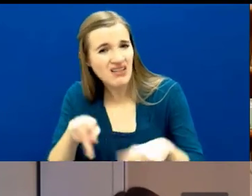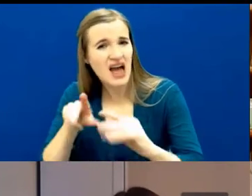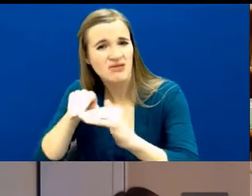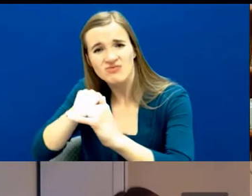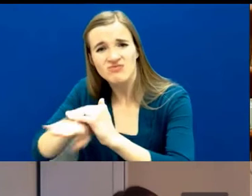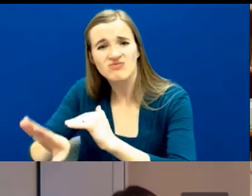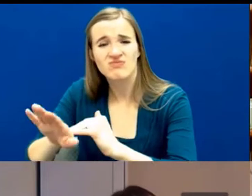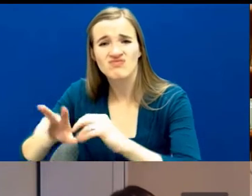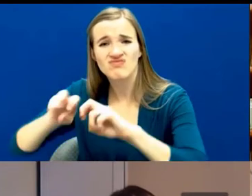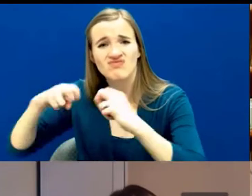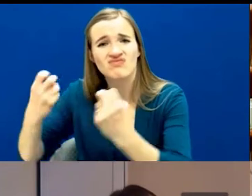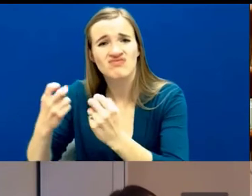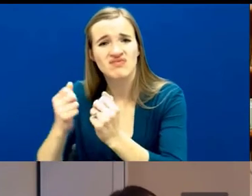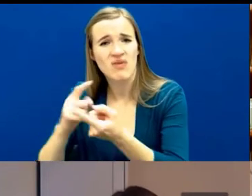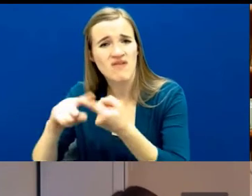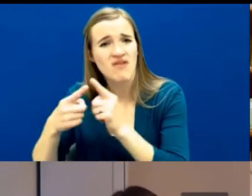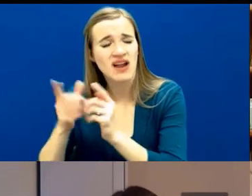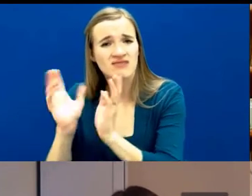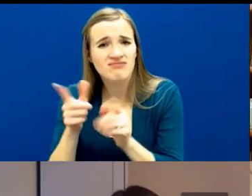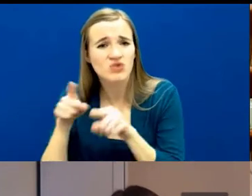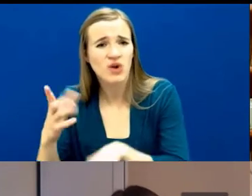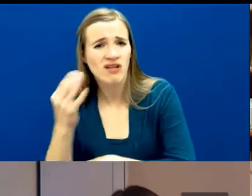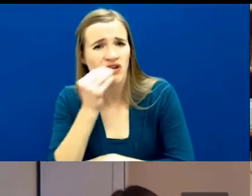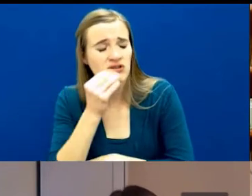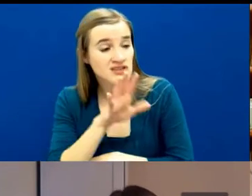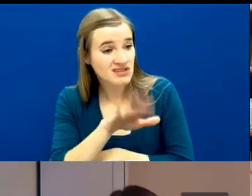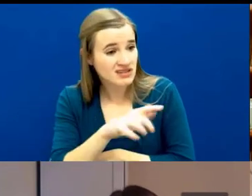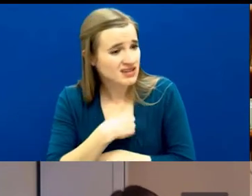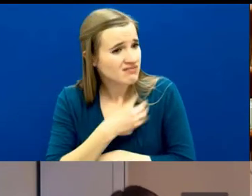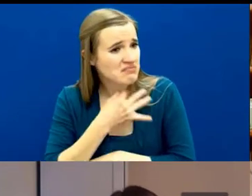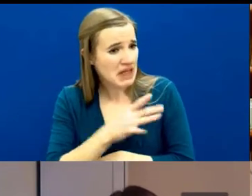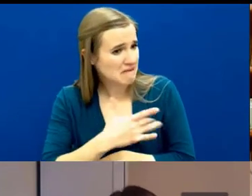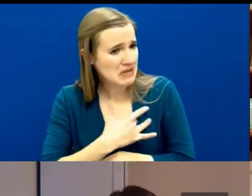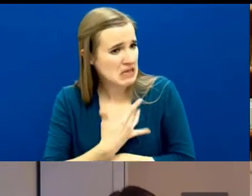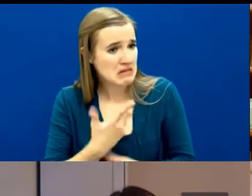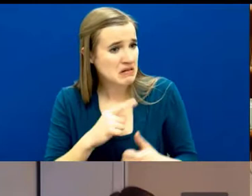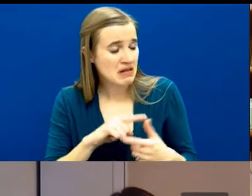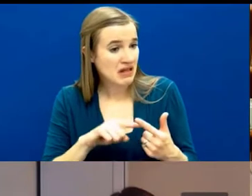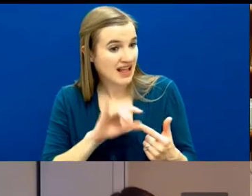Did that ever change through your growing up years? Or was this something that continued?